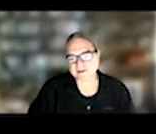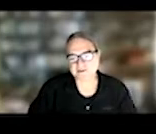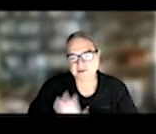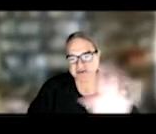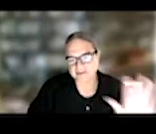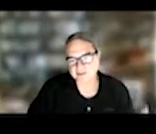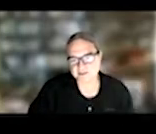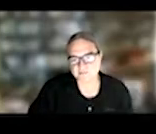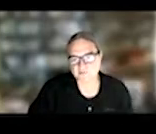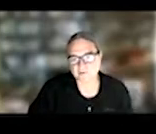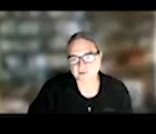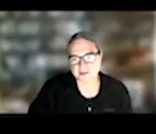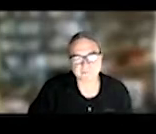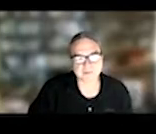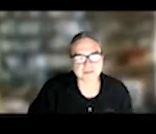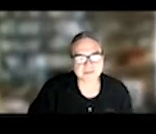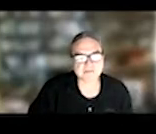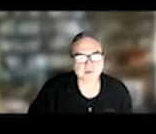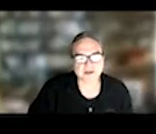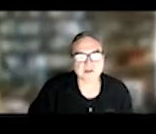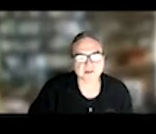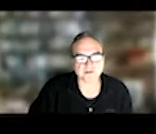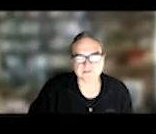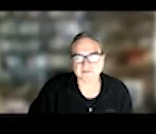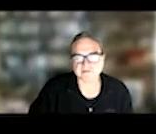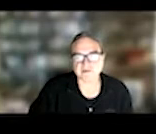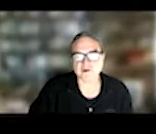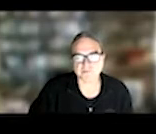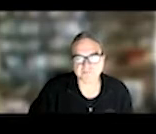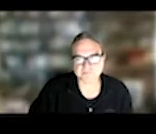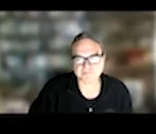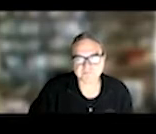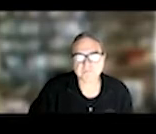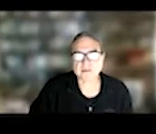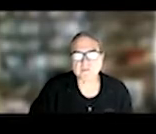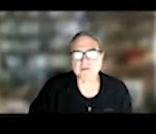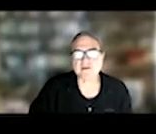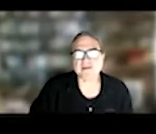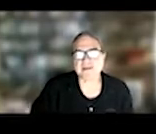use the term indigenous more frequently because it is more inclusive of a term. When we look at